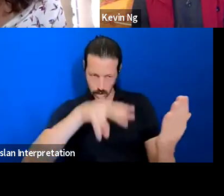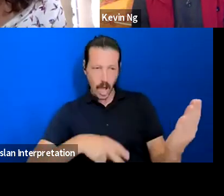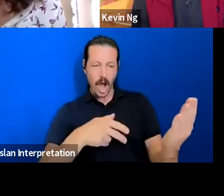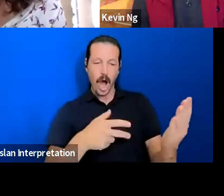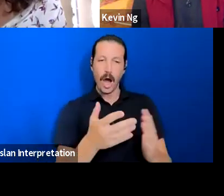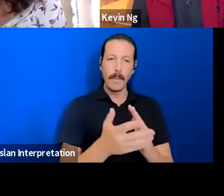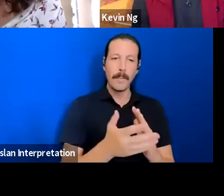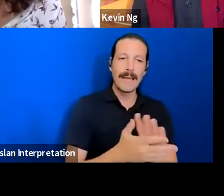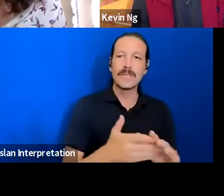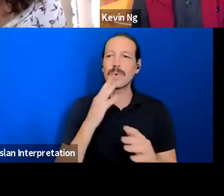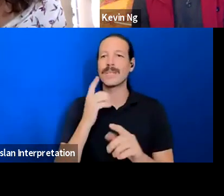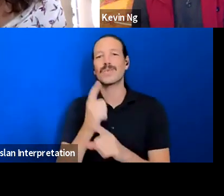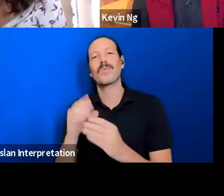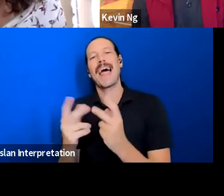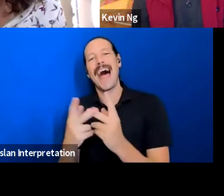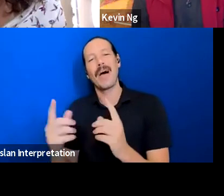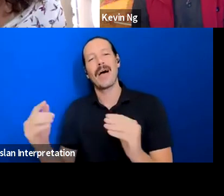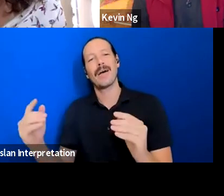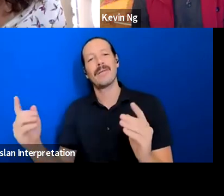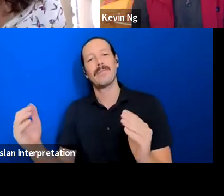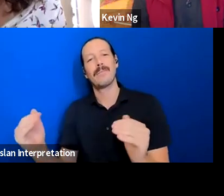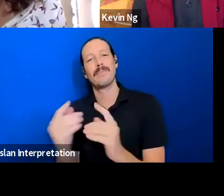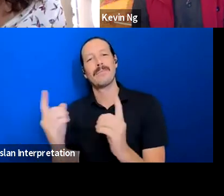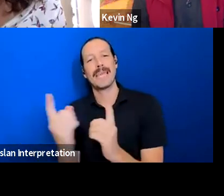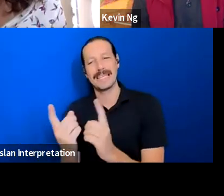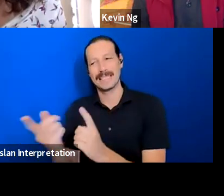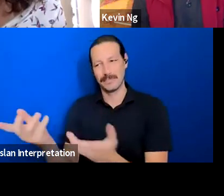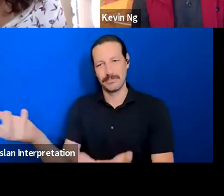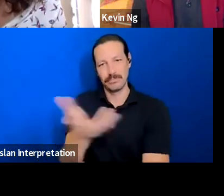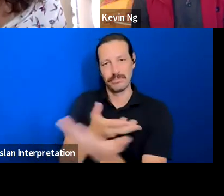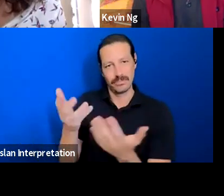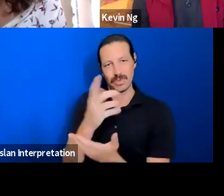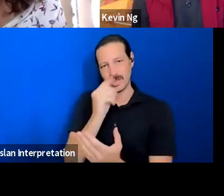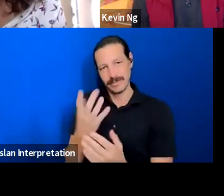have to be big reams of notes, but enough for you to remember what this particular application is.